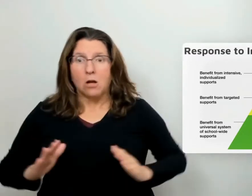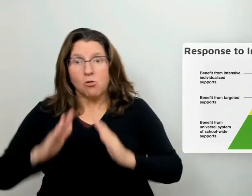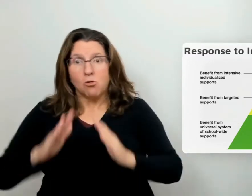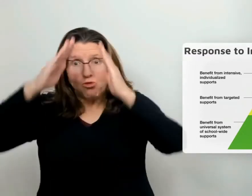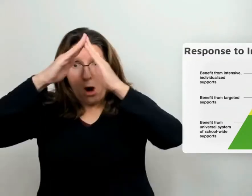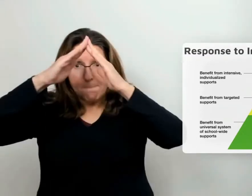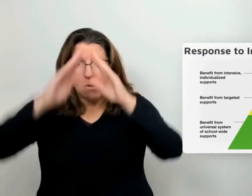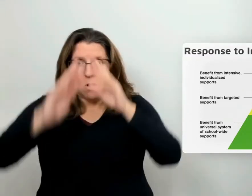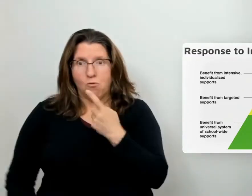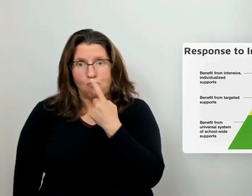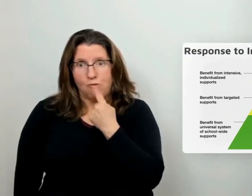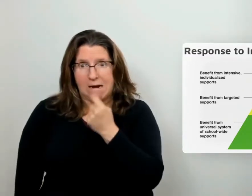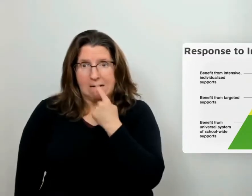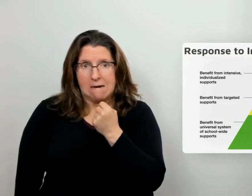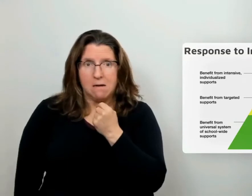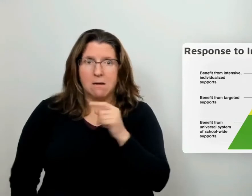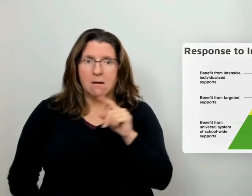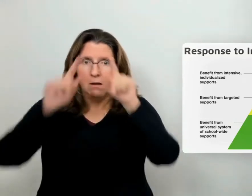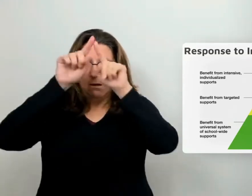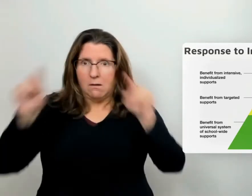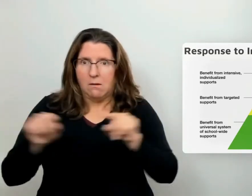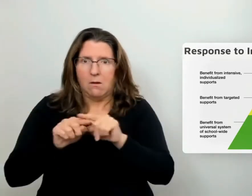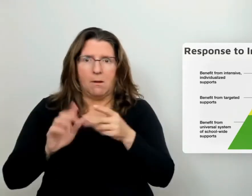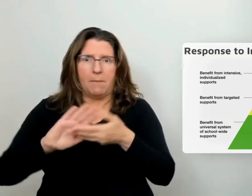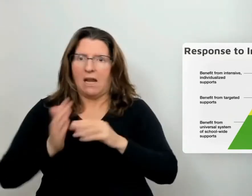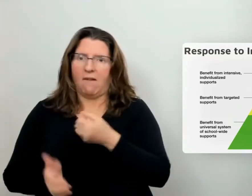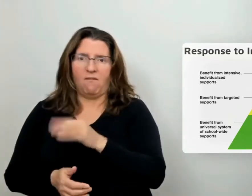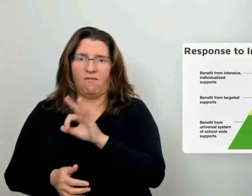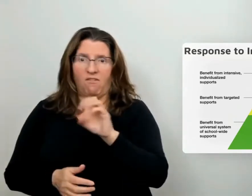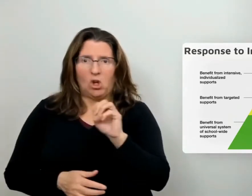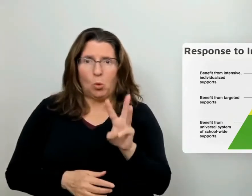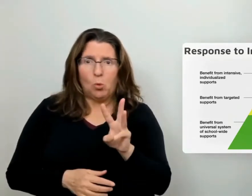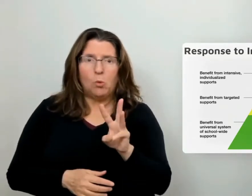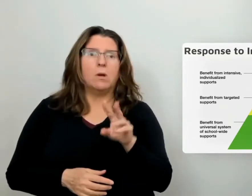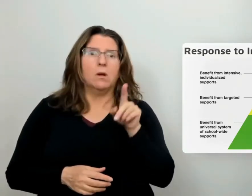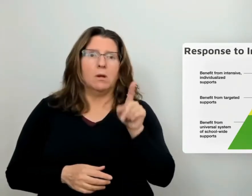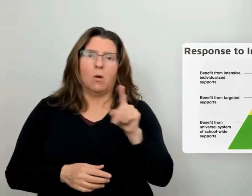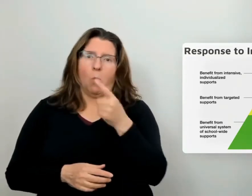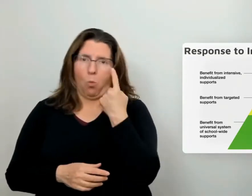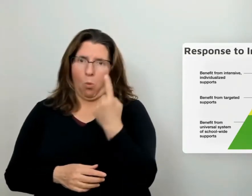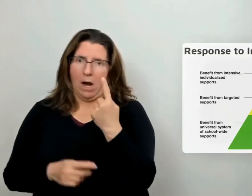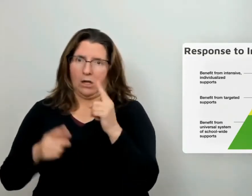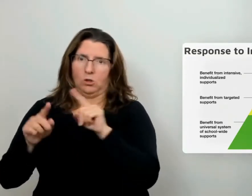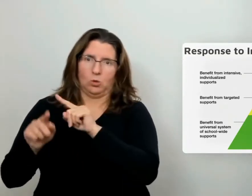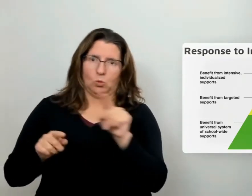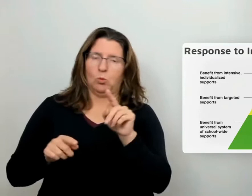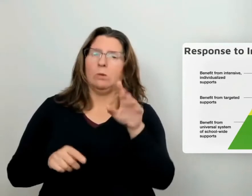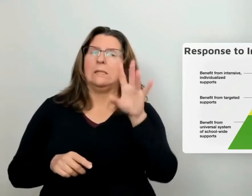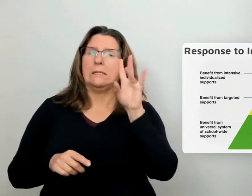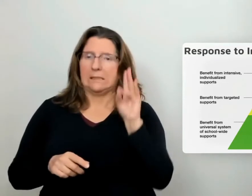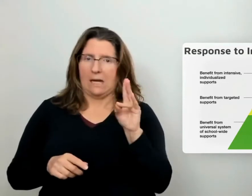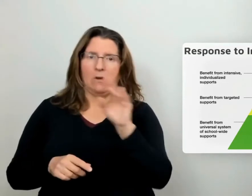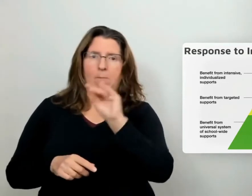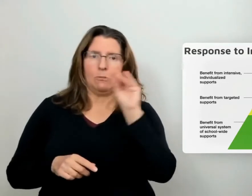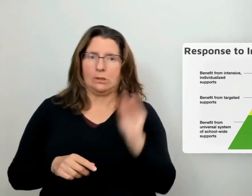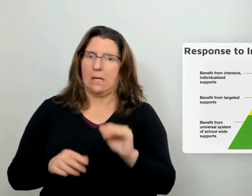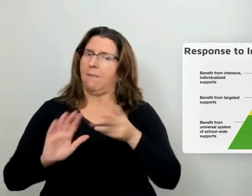The top red zone is the smallest group of students at 1 to 7 percent.